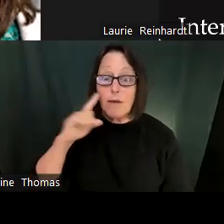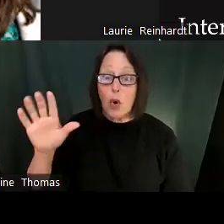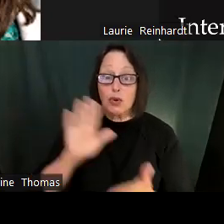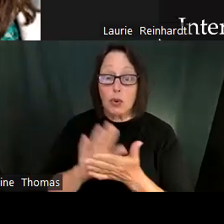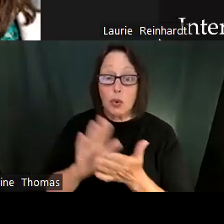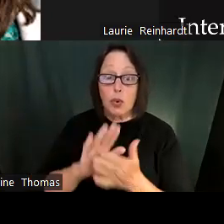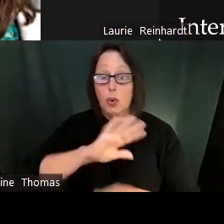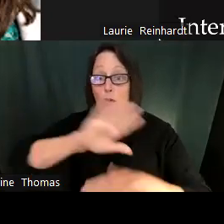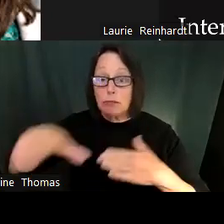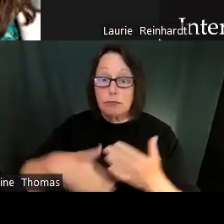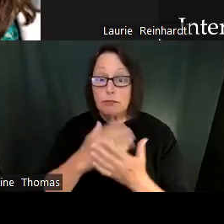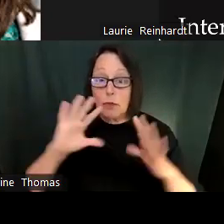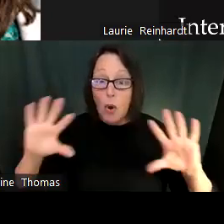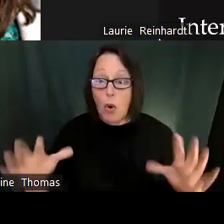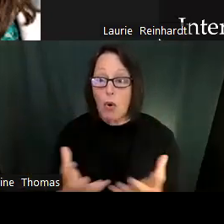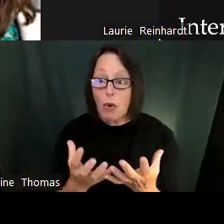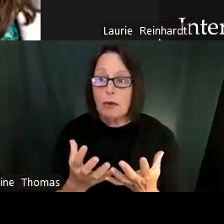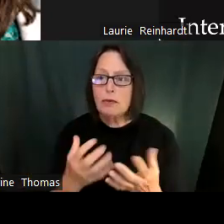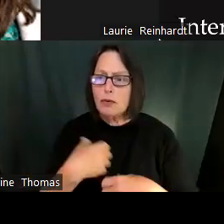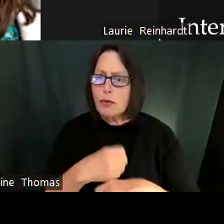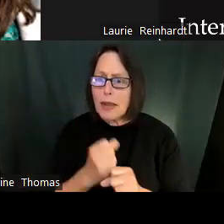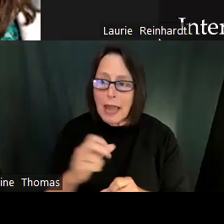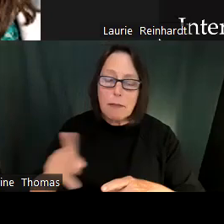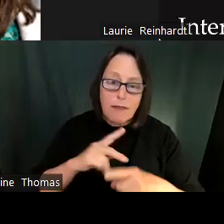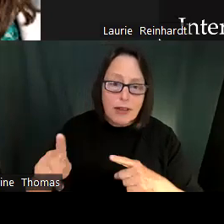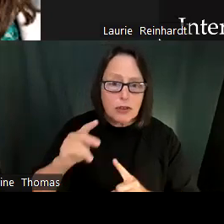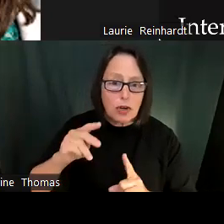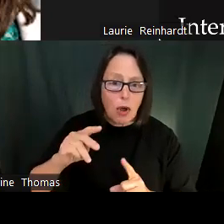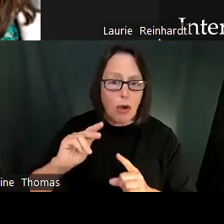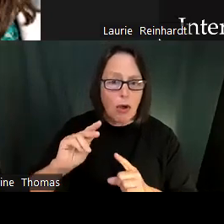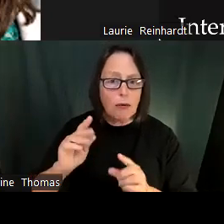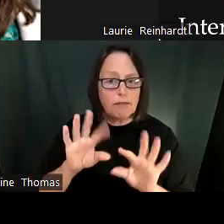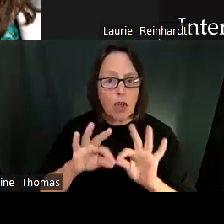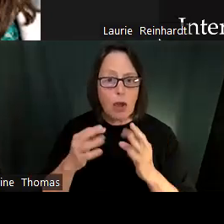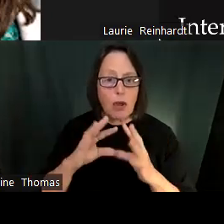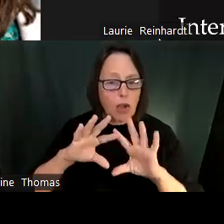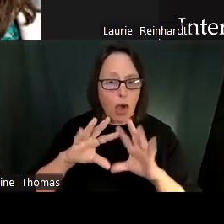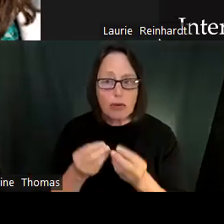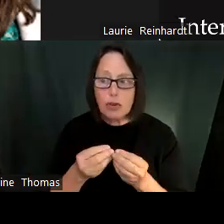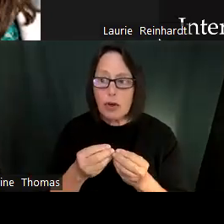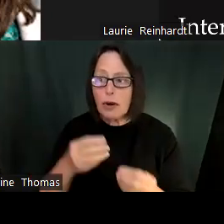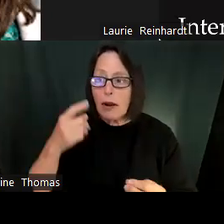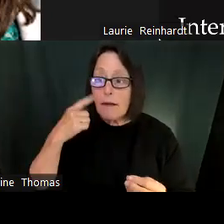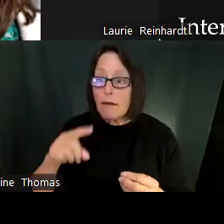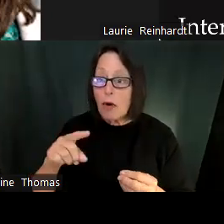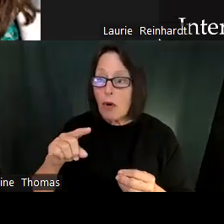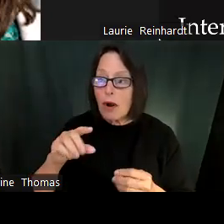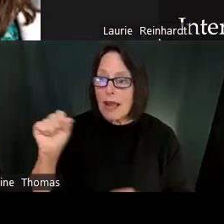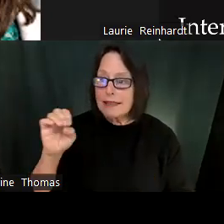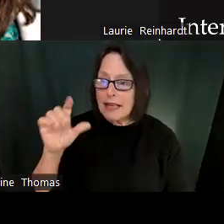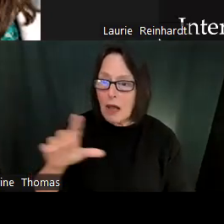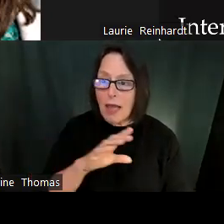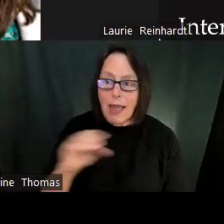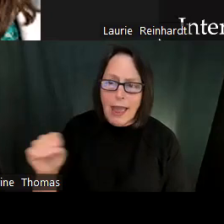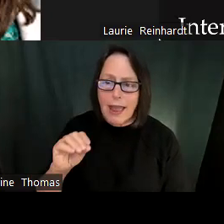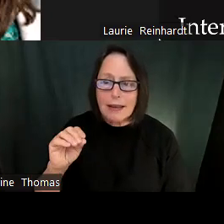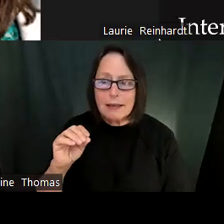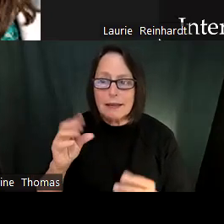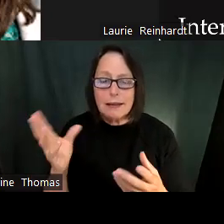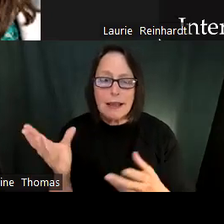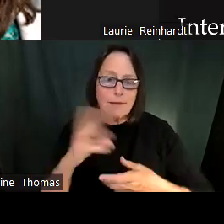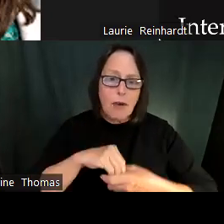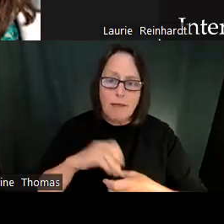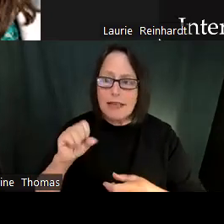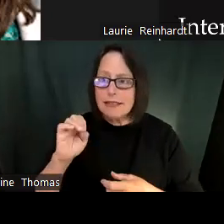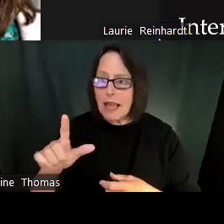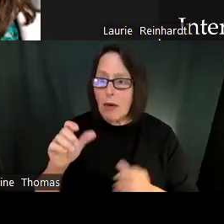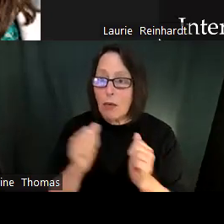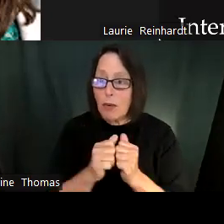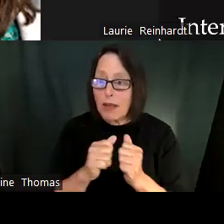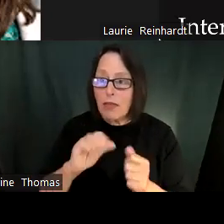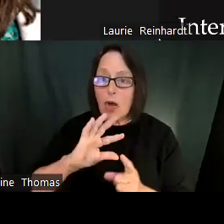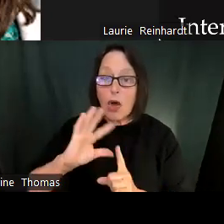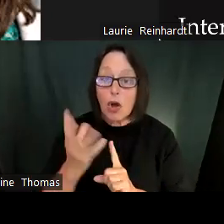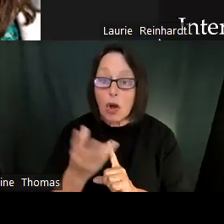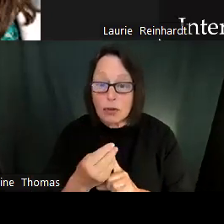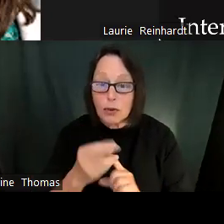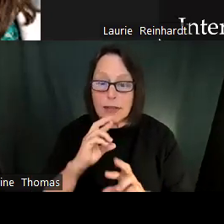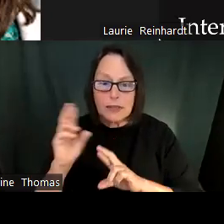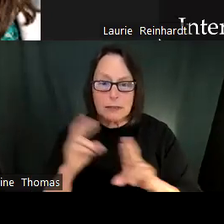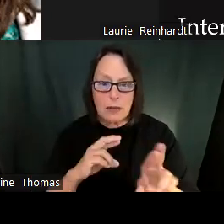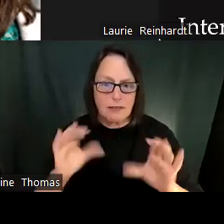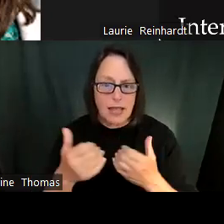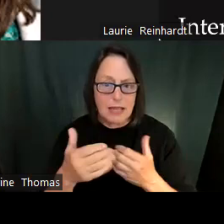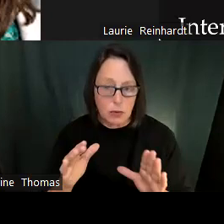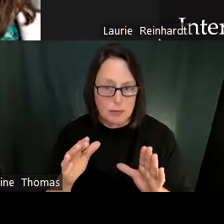Those are available for all. To and they're free to sign up and go through. They're geared toward educators, but, wanted to call out a couple of the segments which, there's embedding cell, school wide.